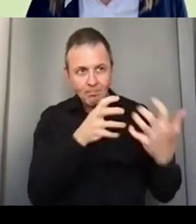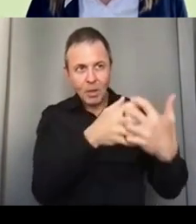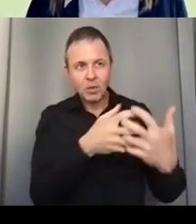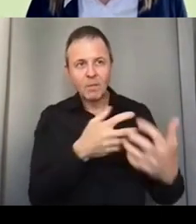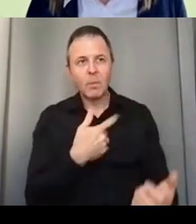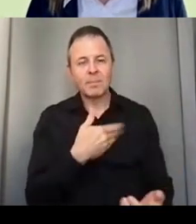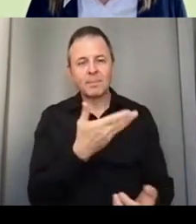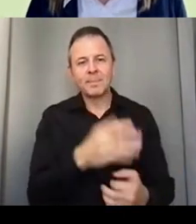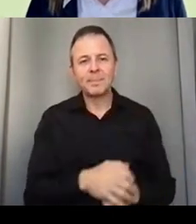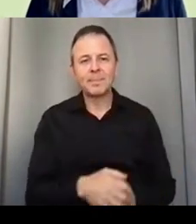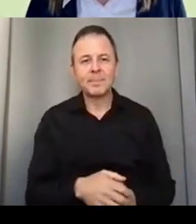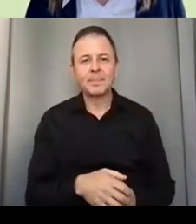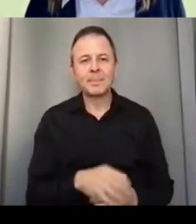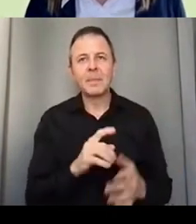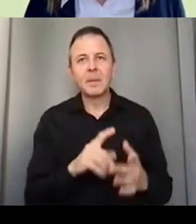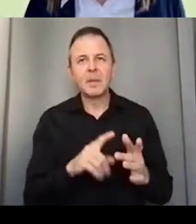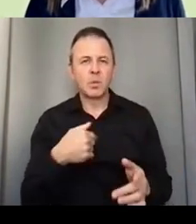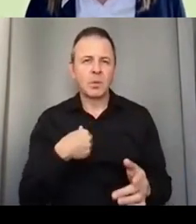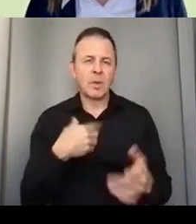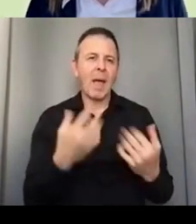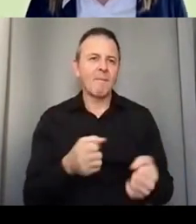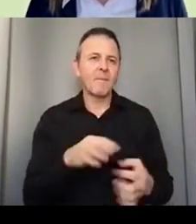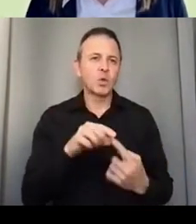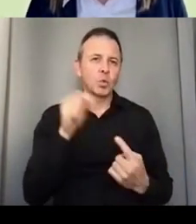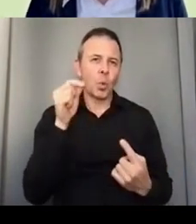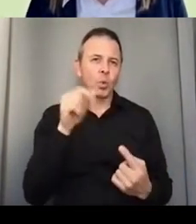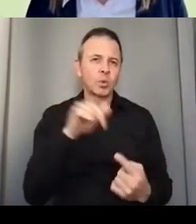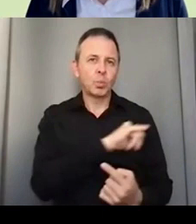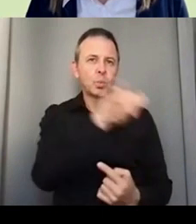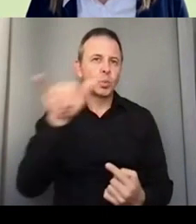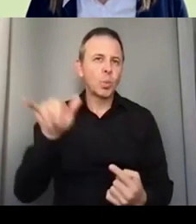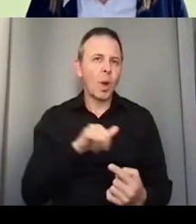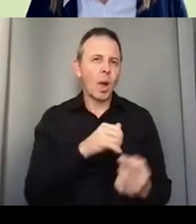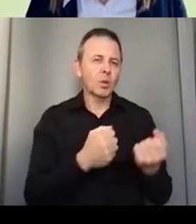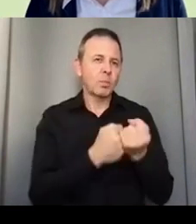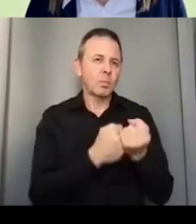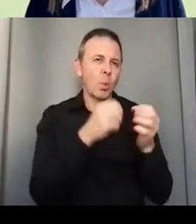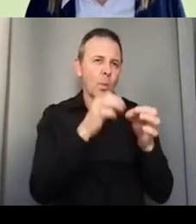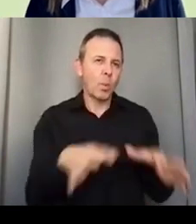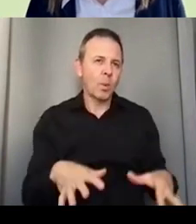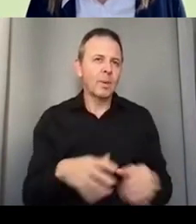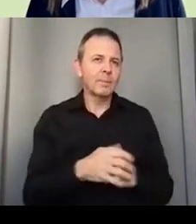and of course you have the choice of coordinators anytime we go on to talk